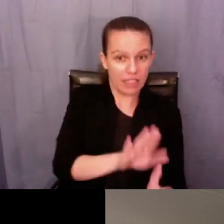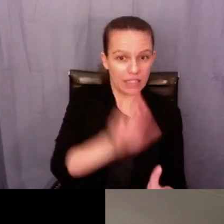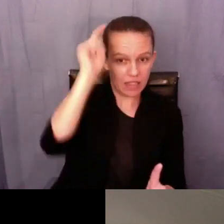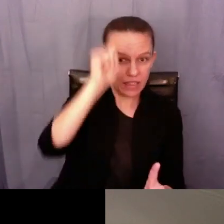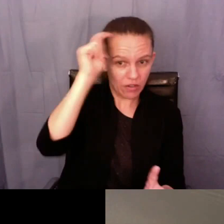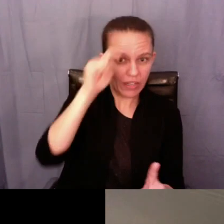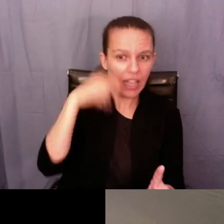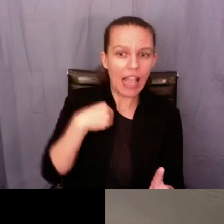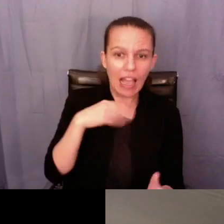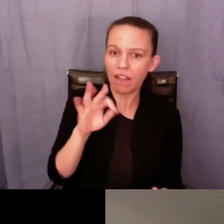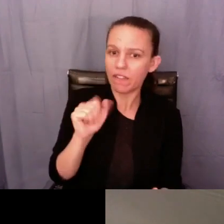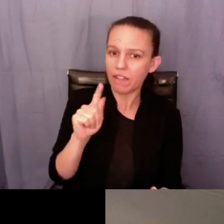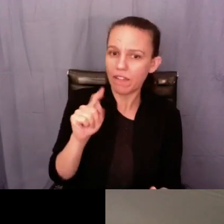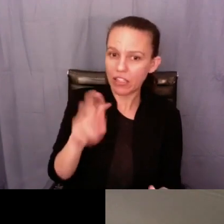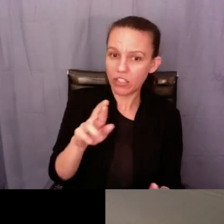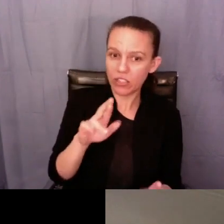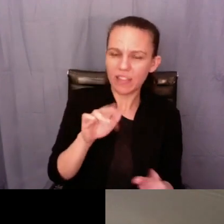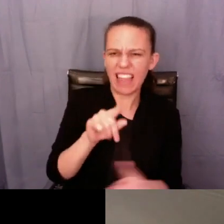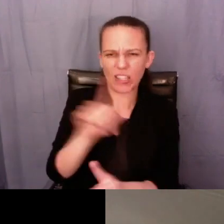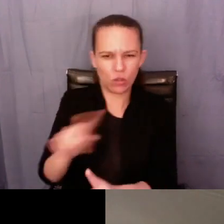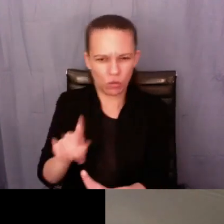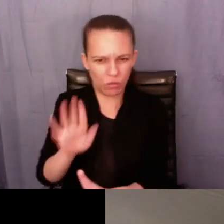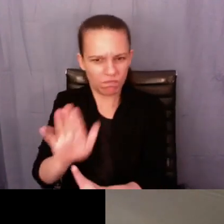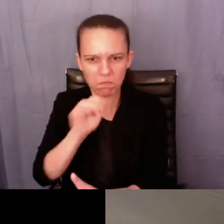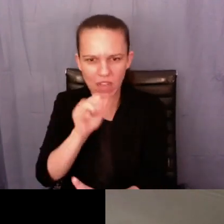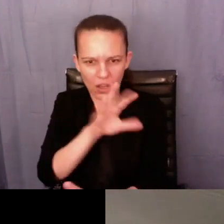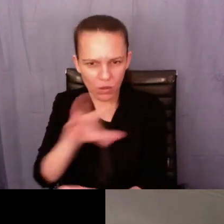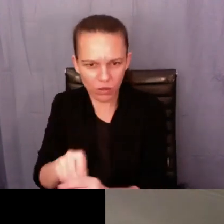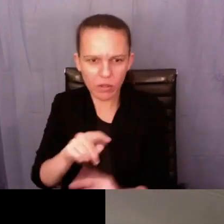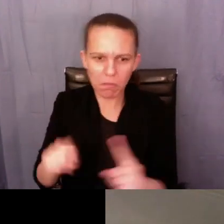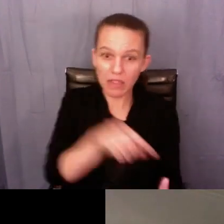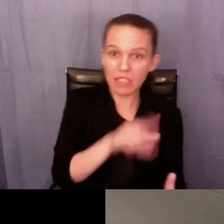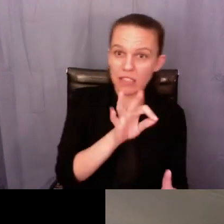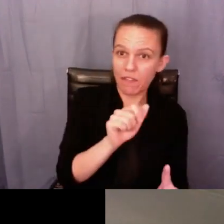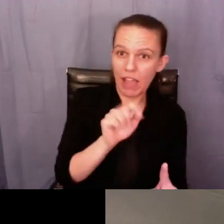but it is a factor which is very logical and can combine with all these other factors you have been mentioning